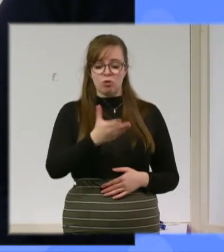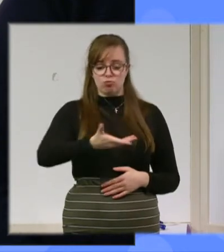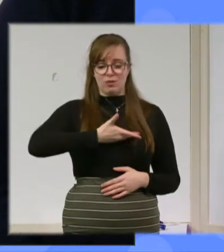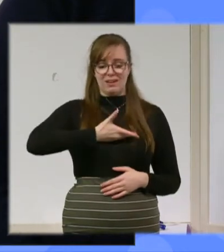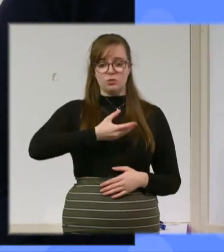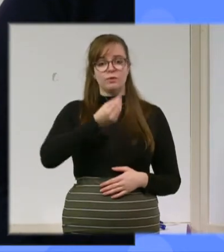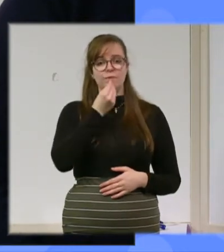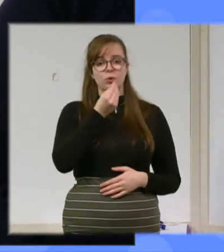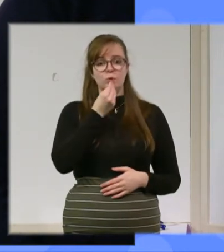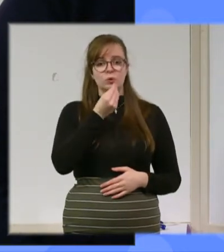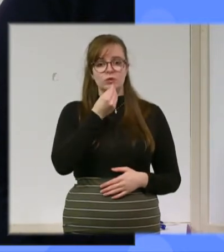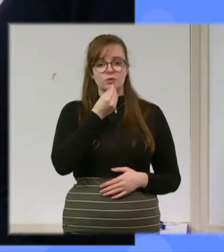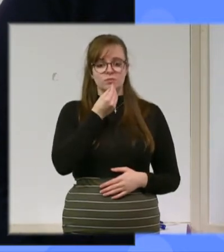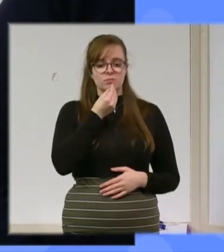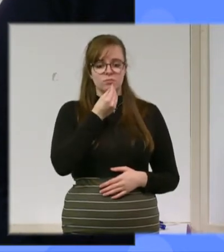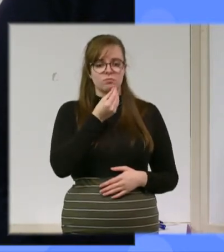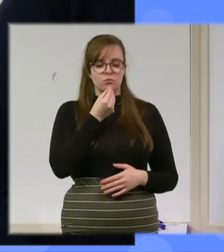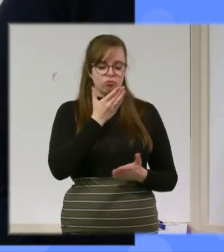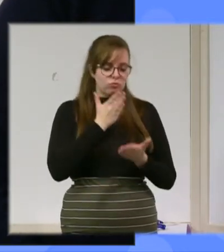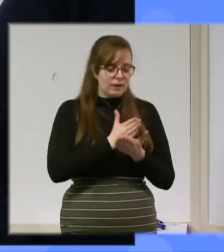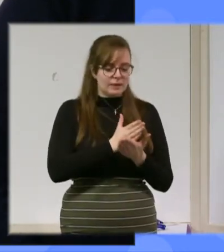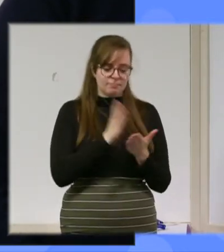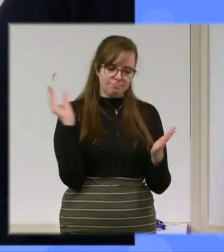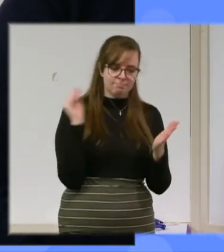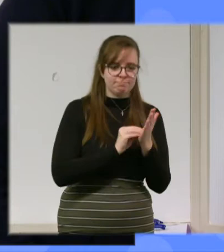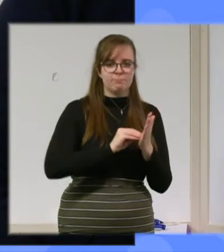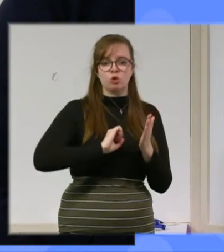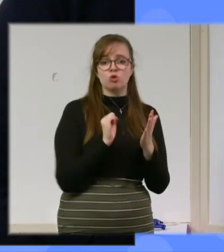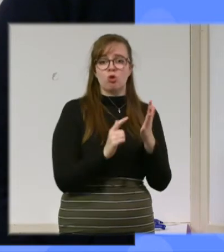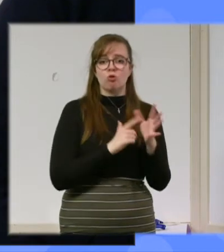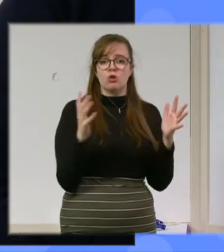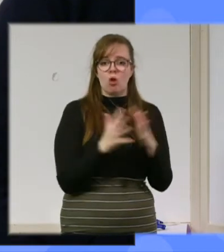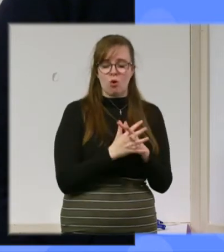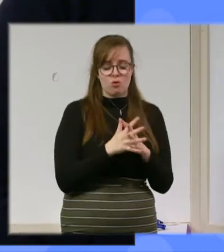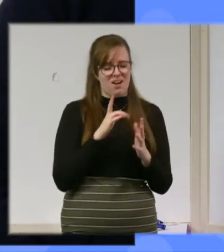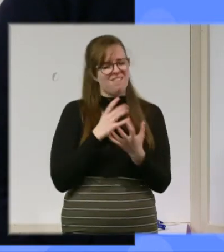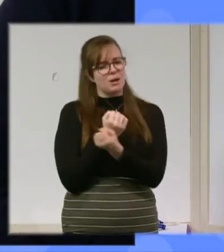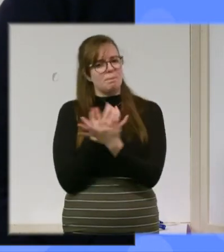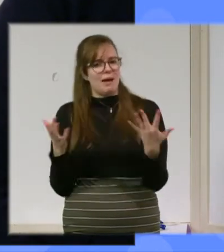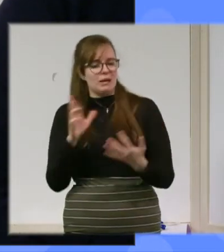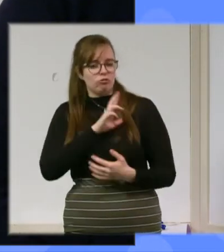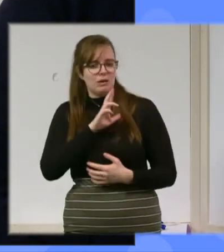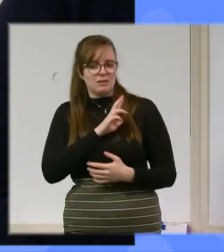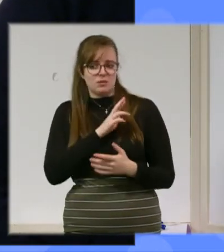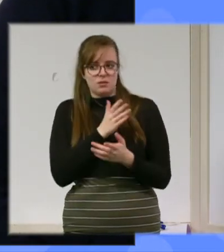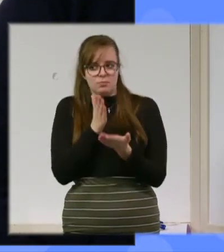enshrined and Scots law for all sorts of reasons that people will understand but